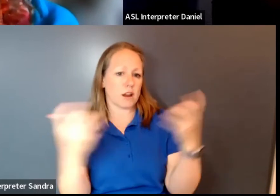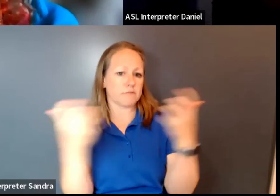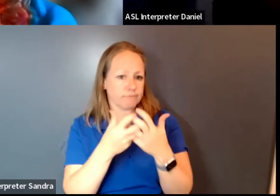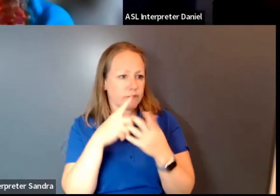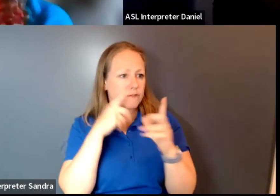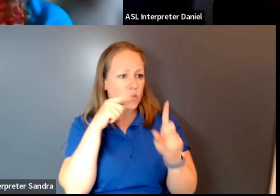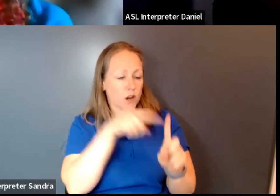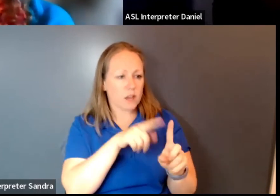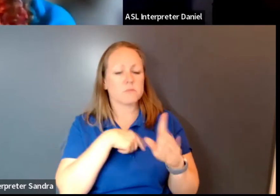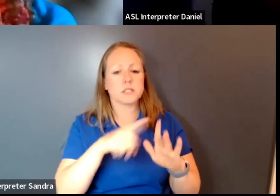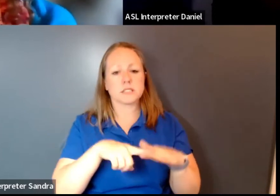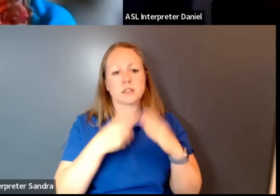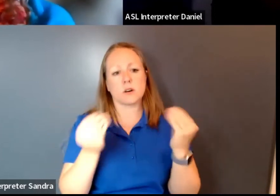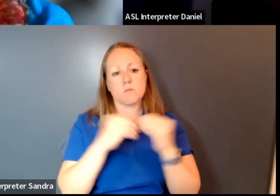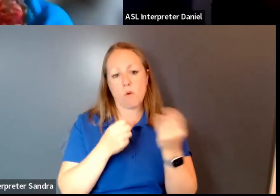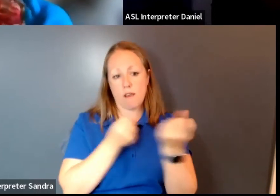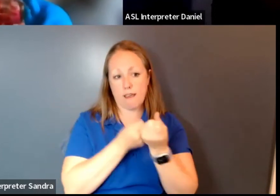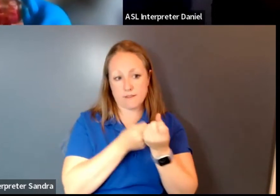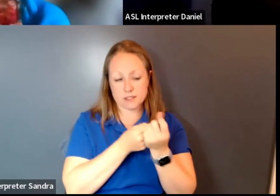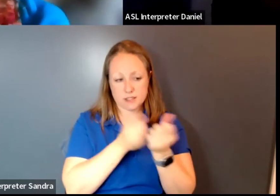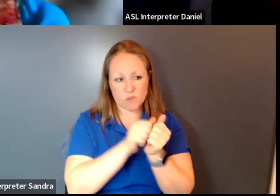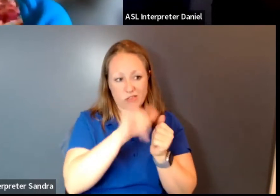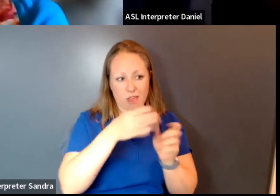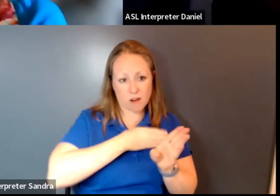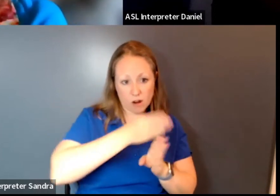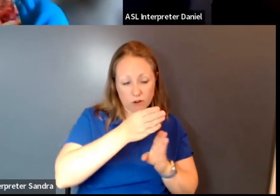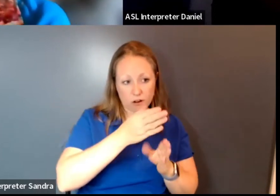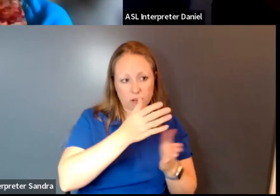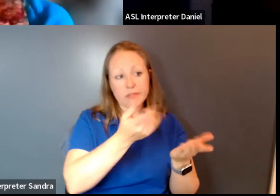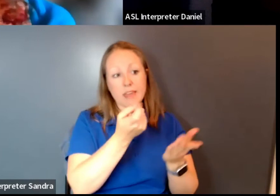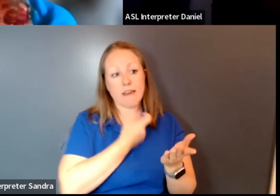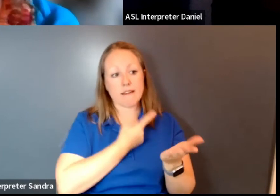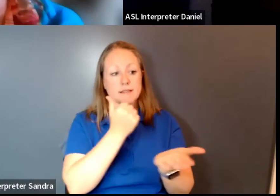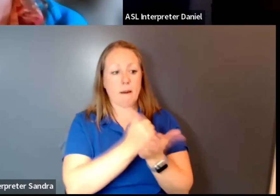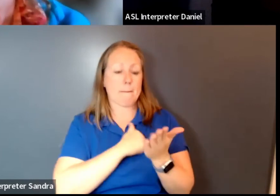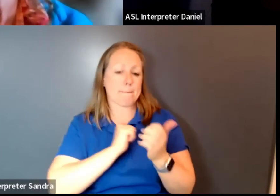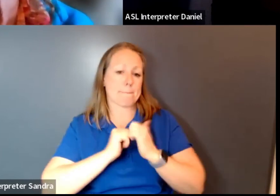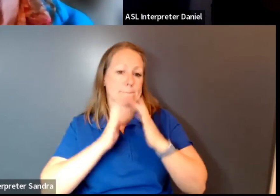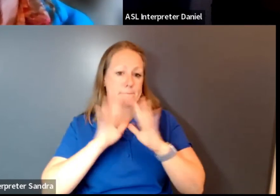advocacy there and they asked me to help set up a family network and so I did that for a couple